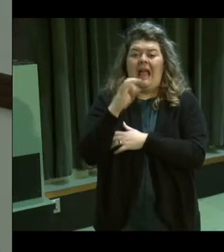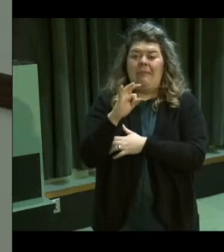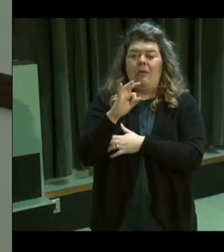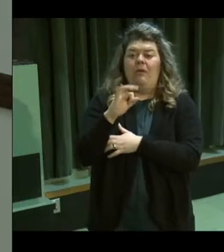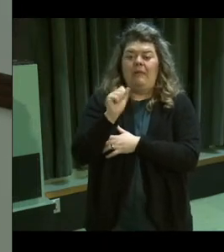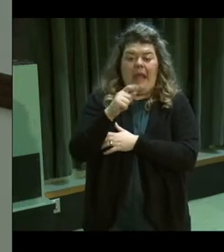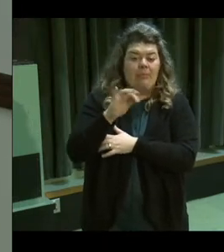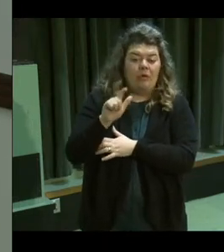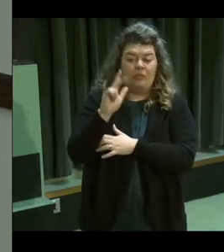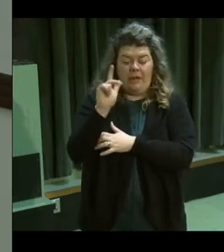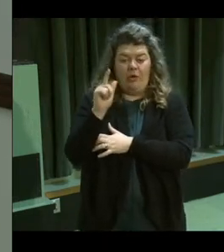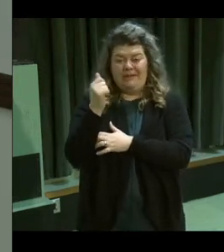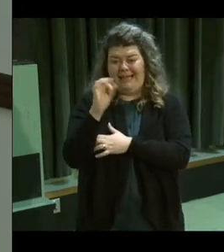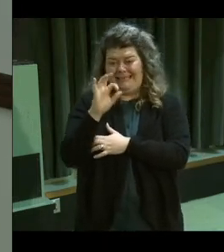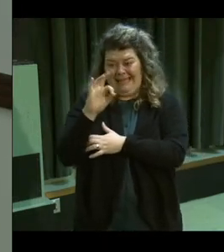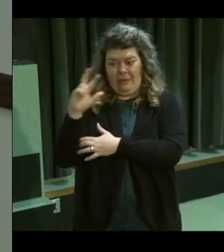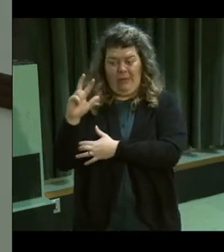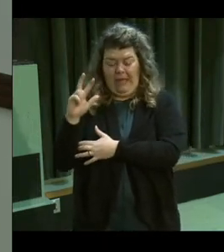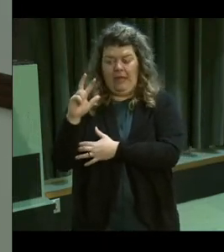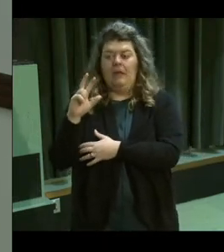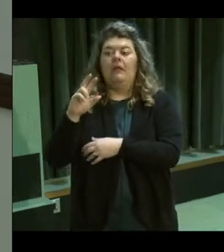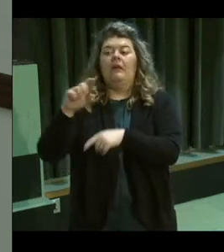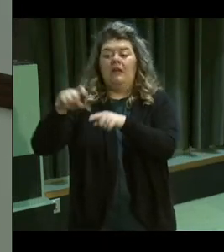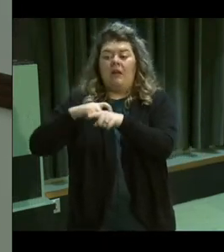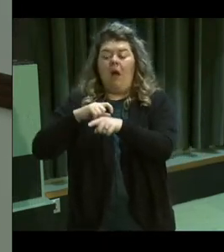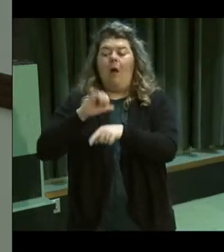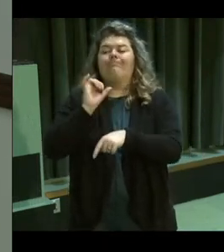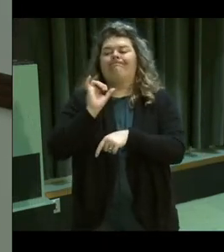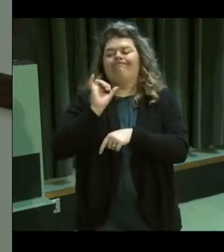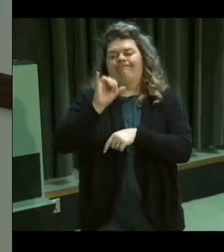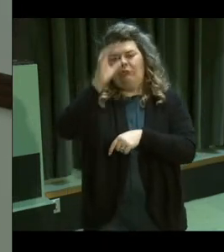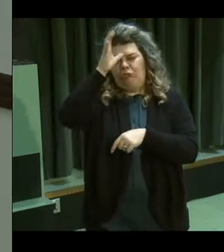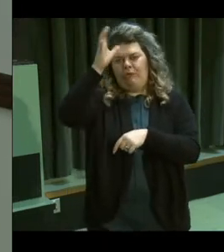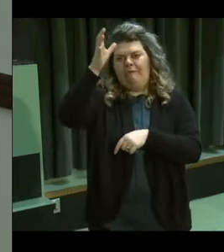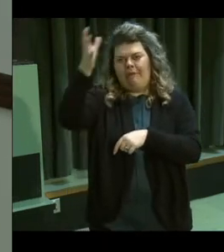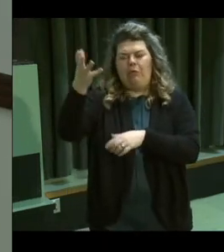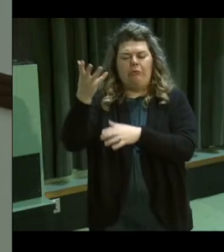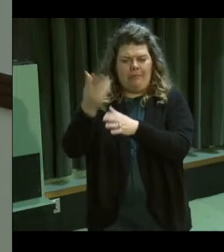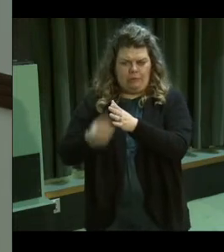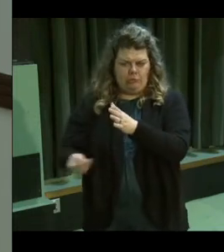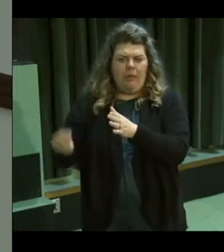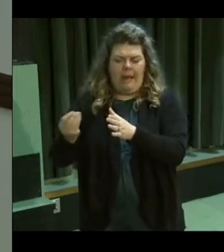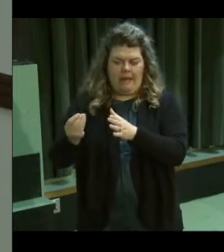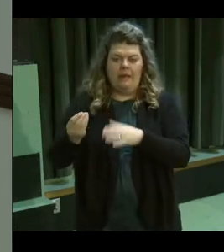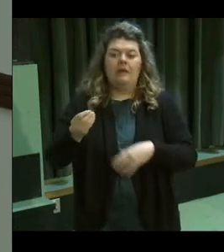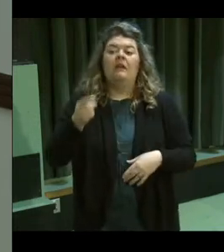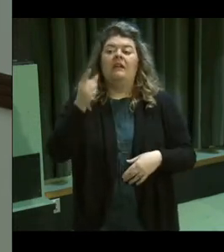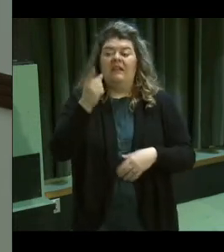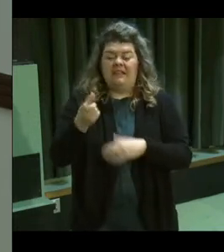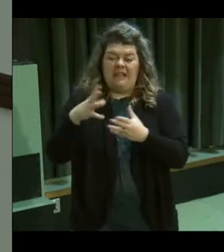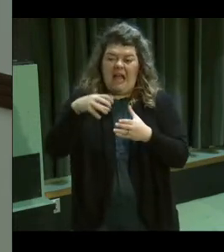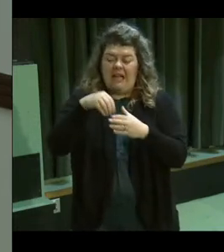1993, we got the call that my grandfather had passed away. He